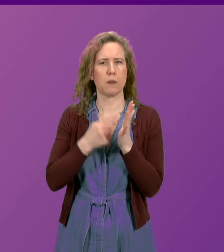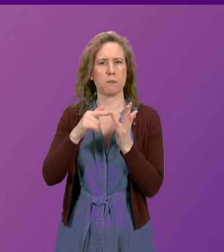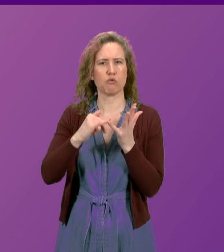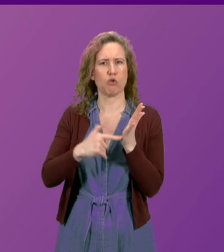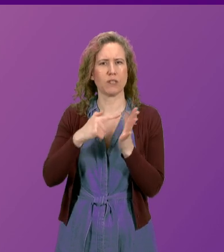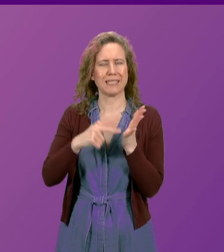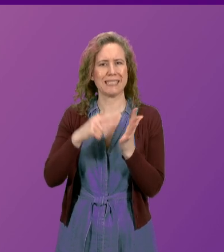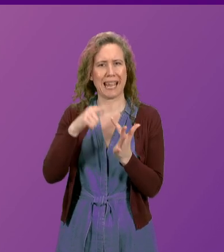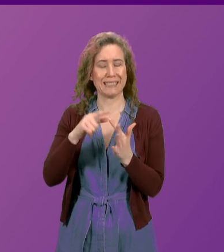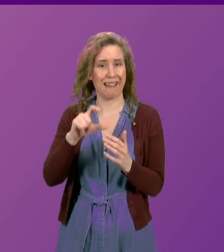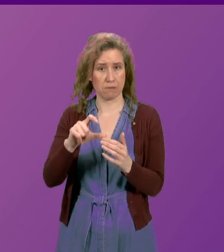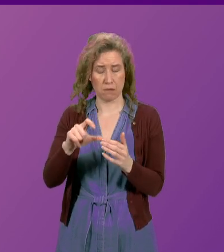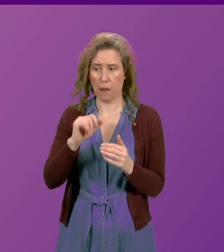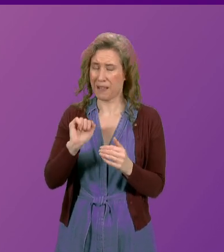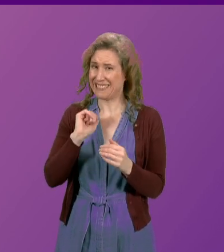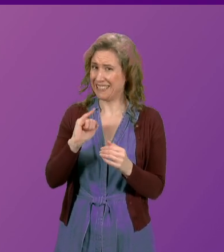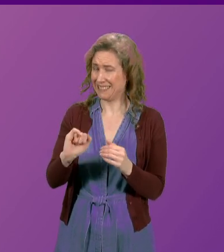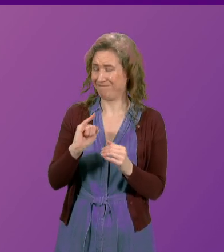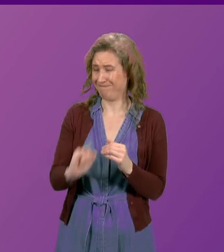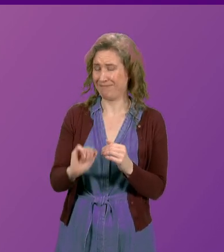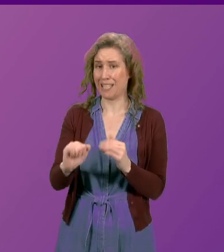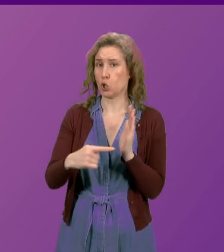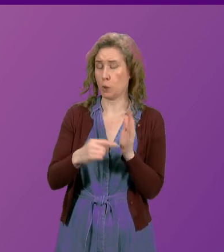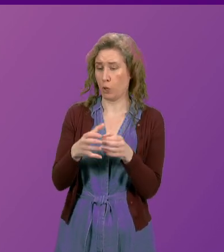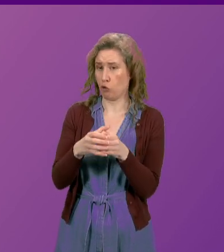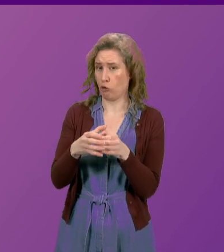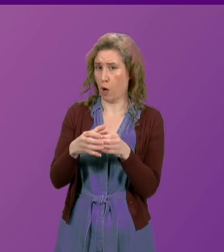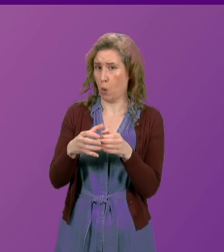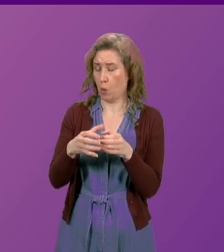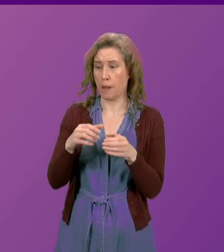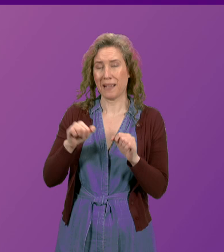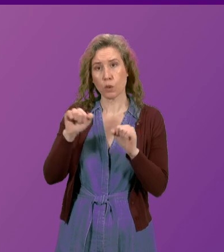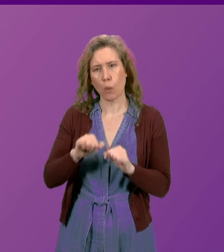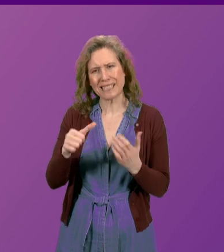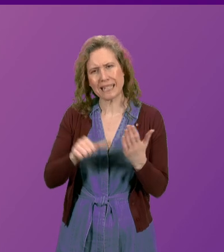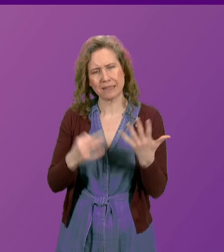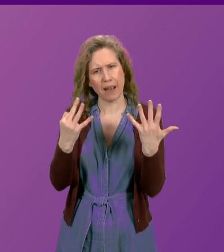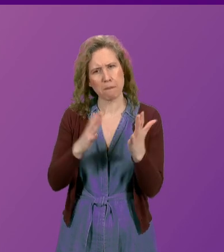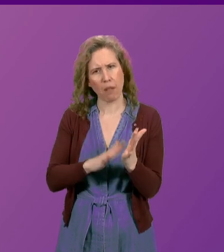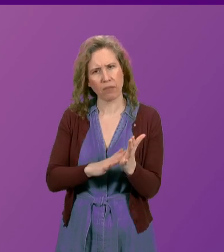his tumour is growing. He is on an eight-month waiting list for surgery and has no idea when